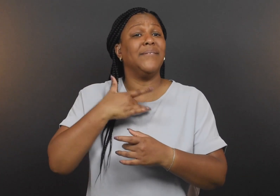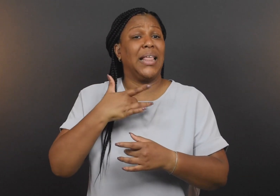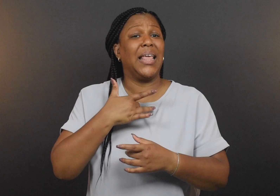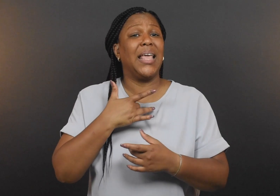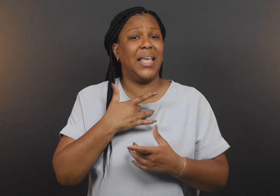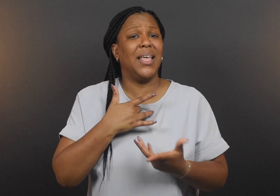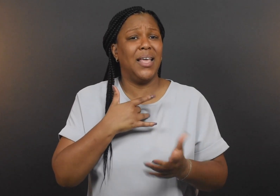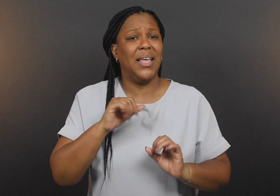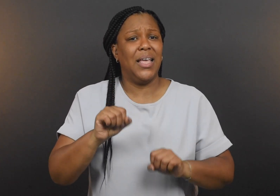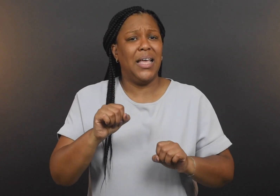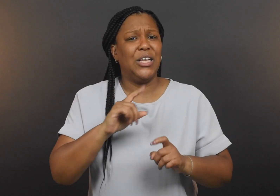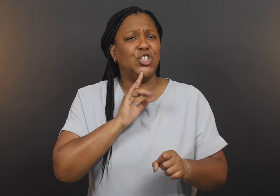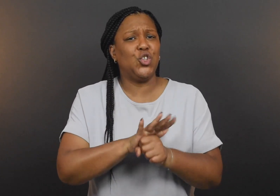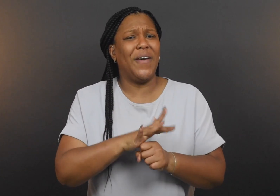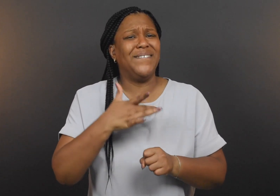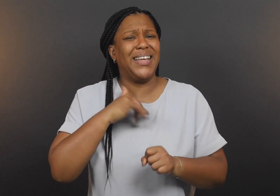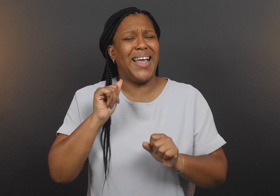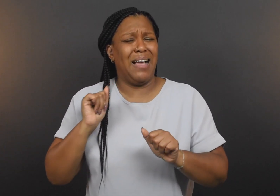“It certainly feels like a tsunami now.